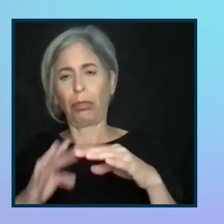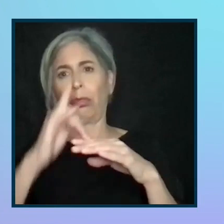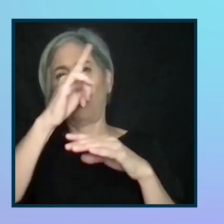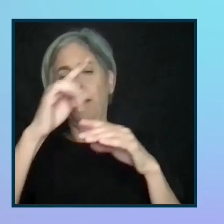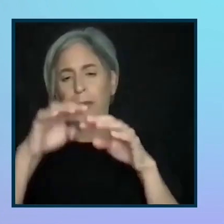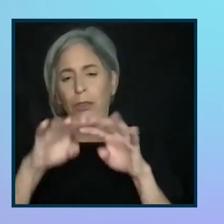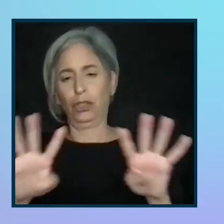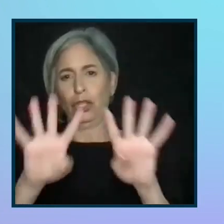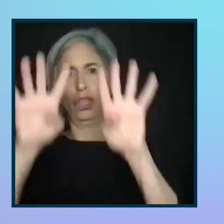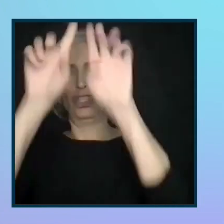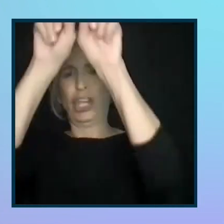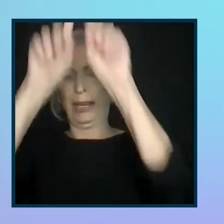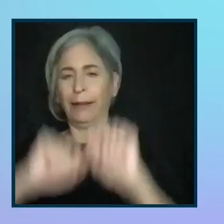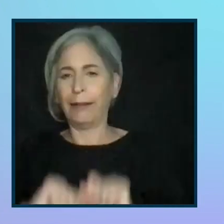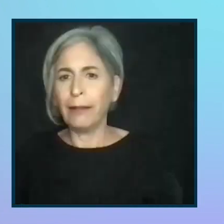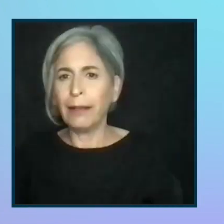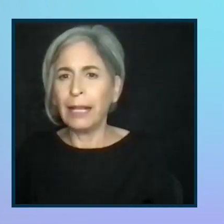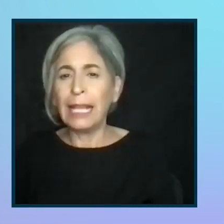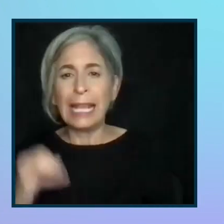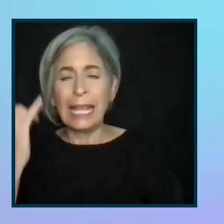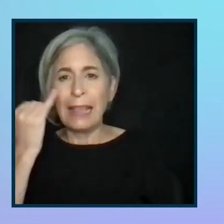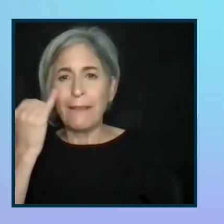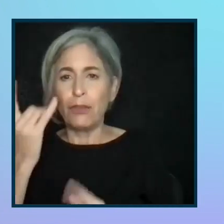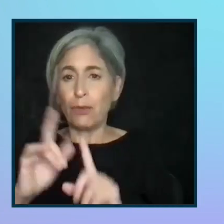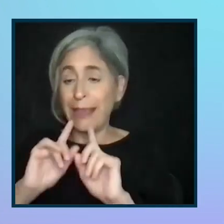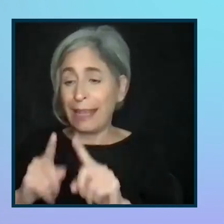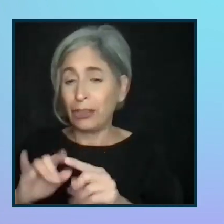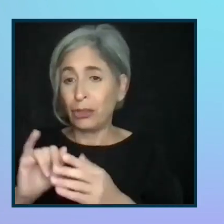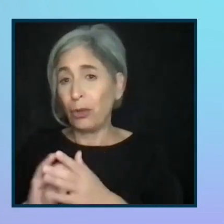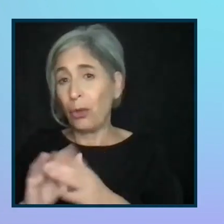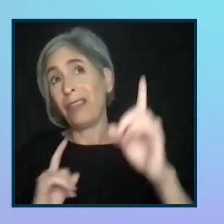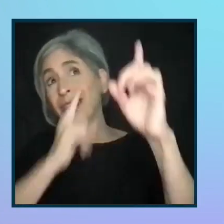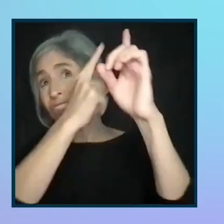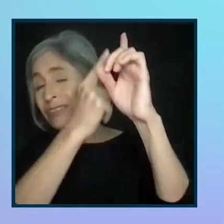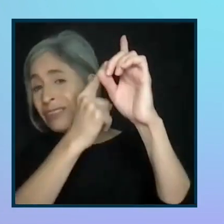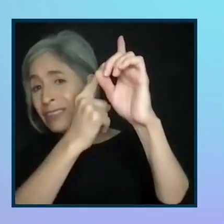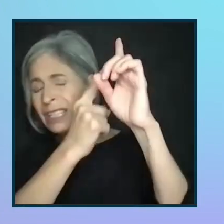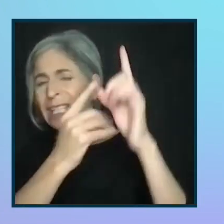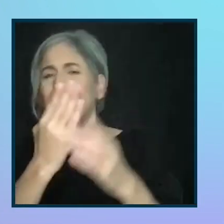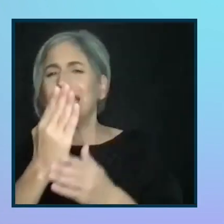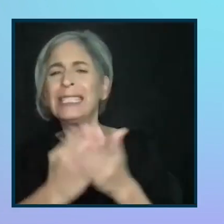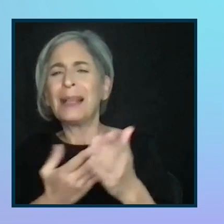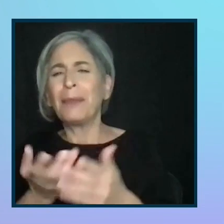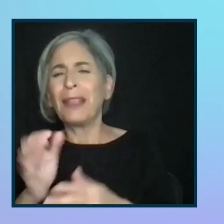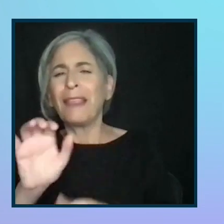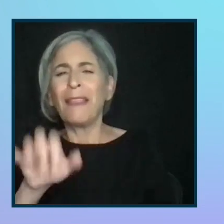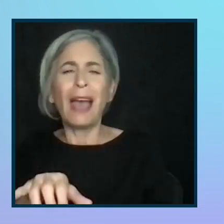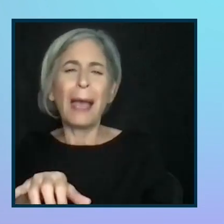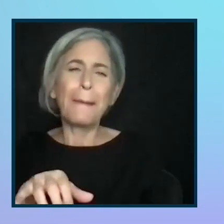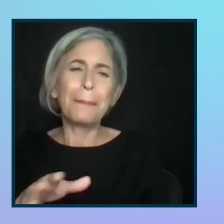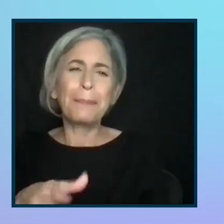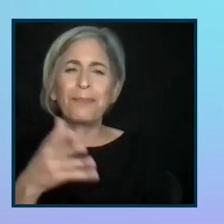and that answering up a hierarchical chain of command, is something that is really respected, right?